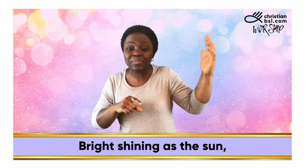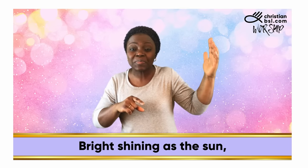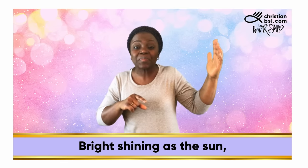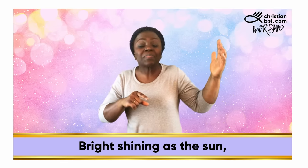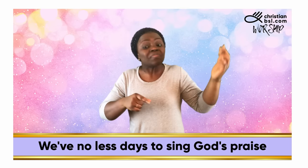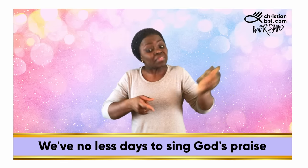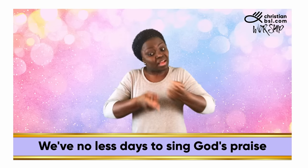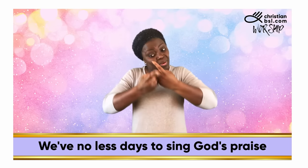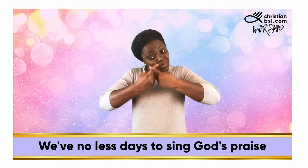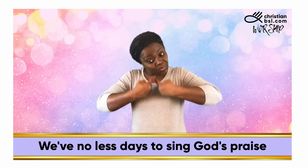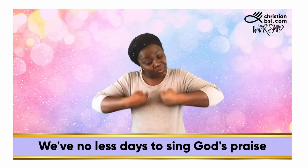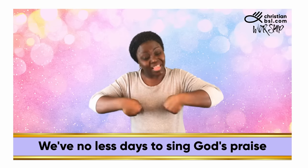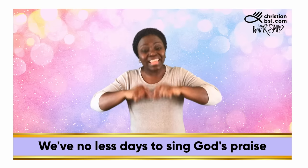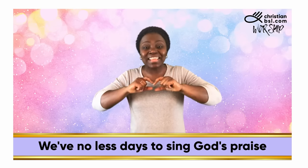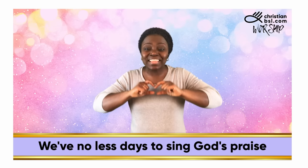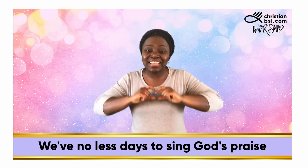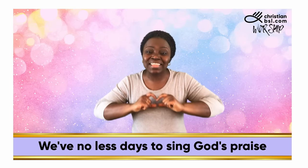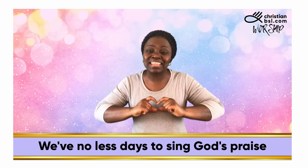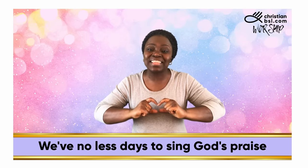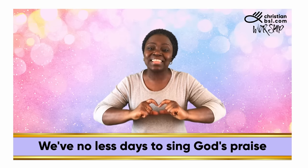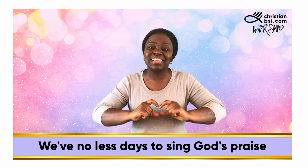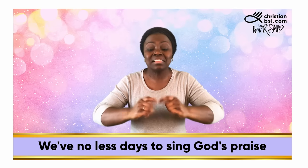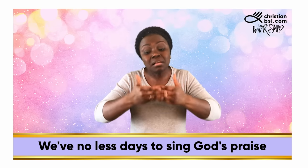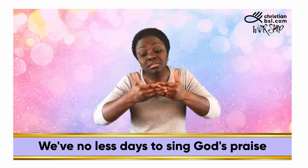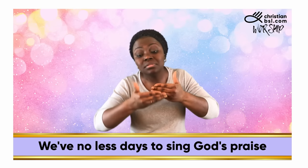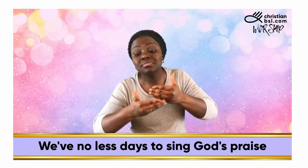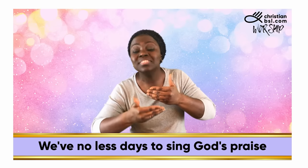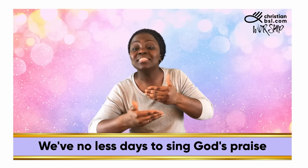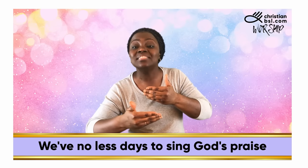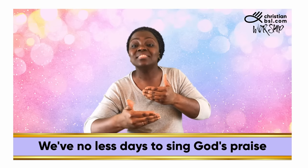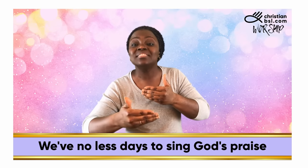We've no less days